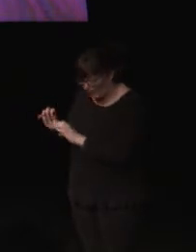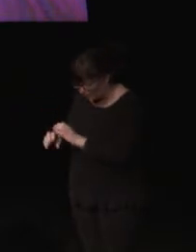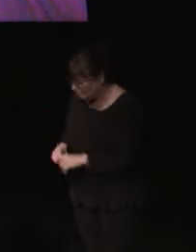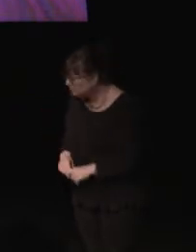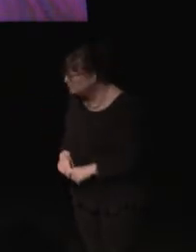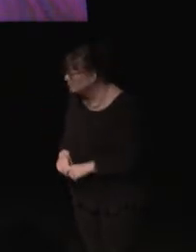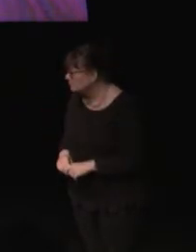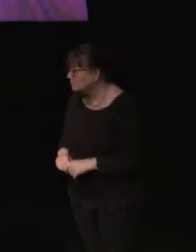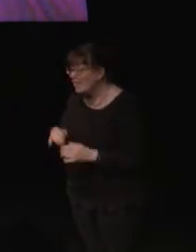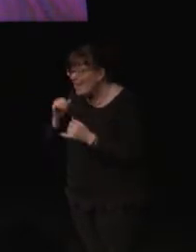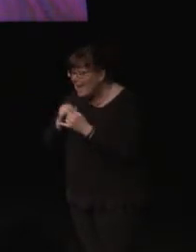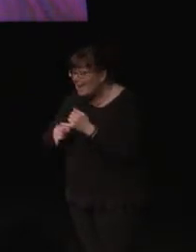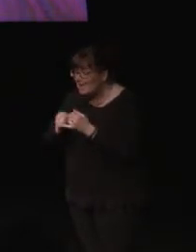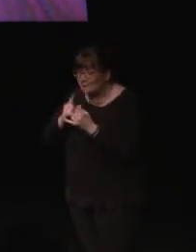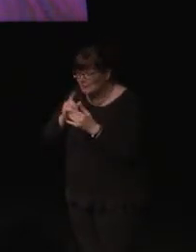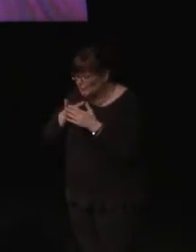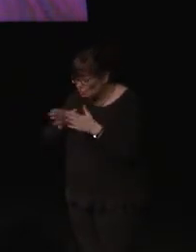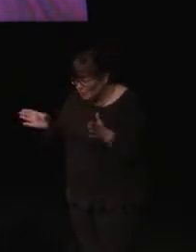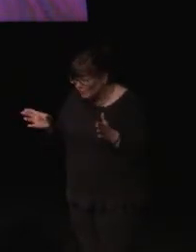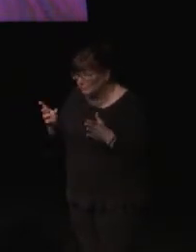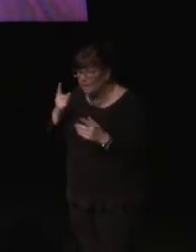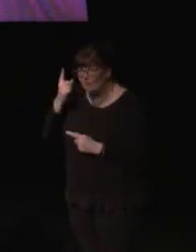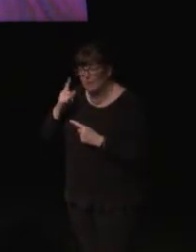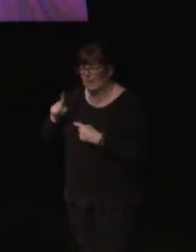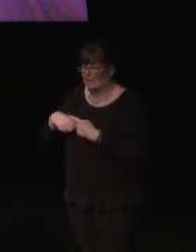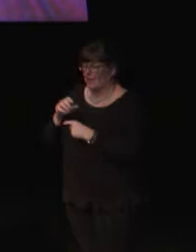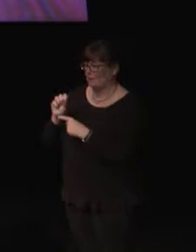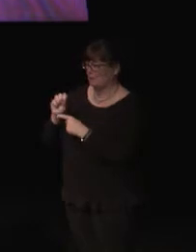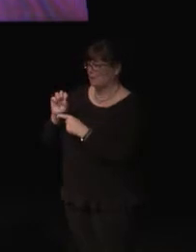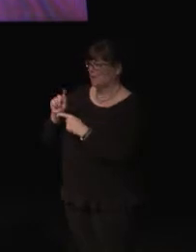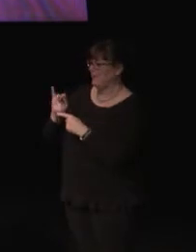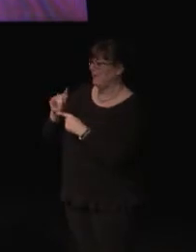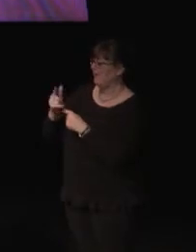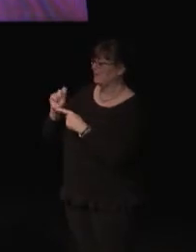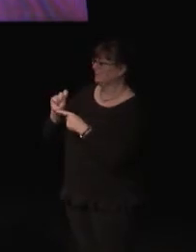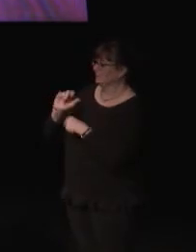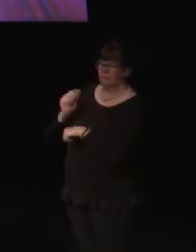And lastly, in general, just think about settings. That will step people up